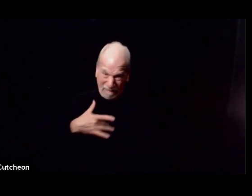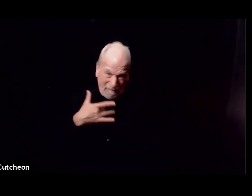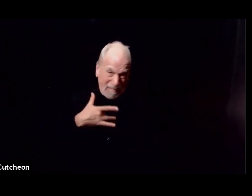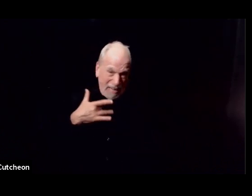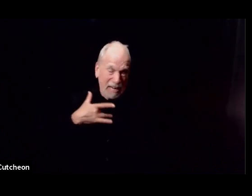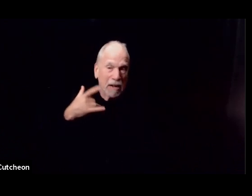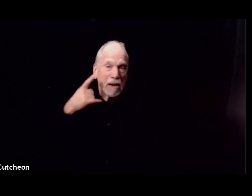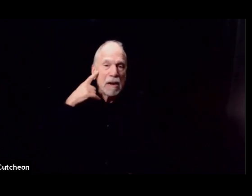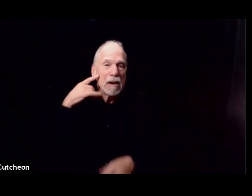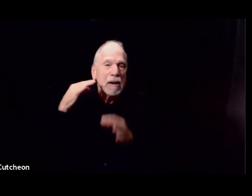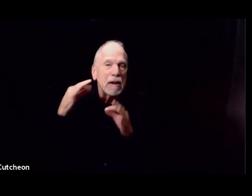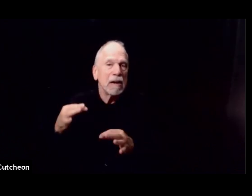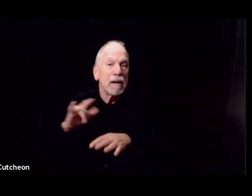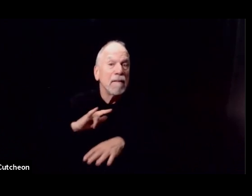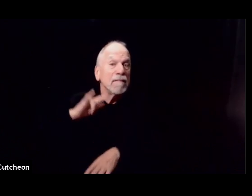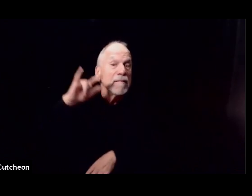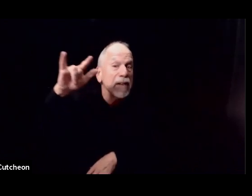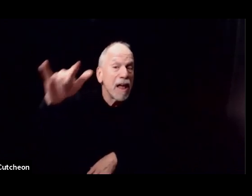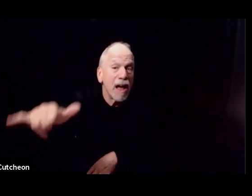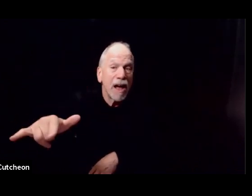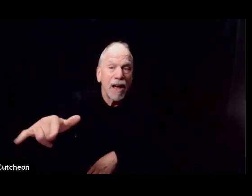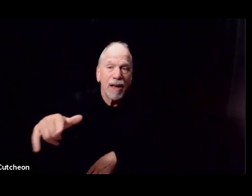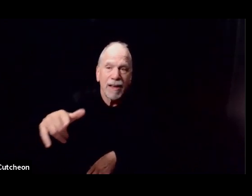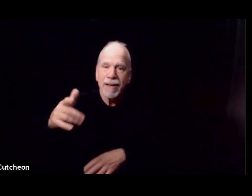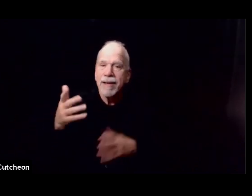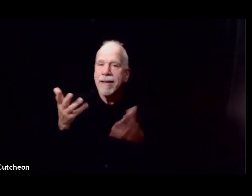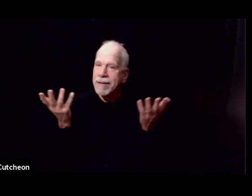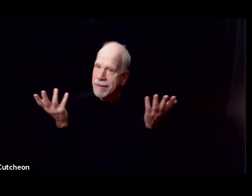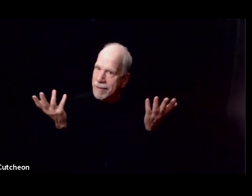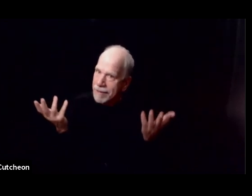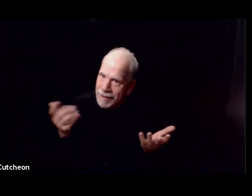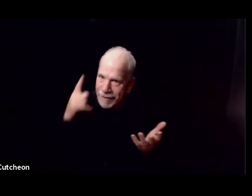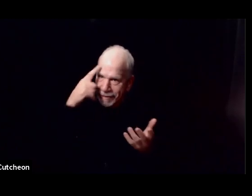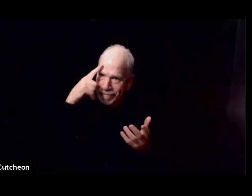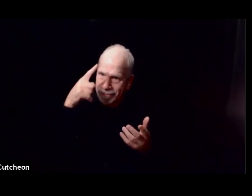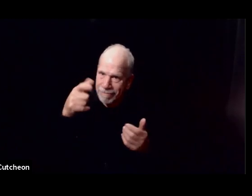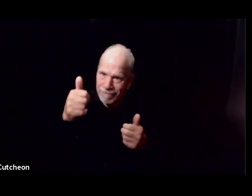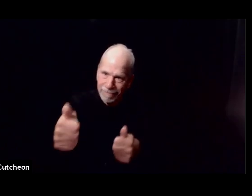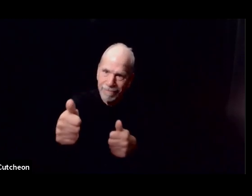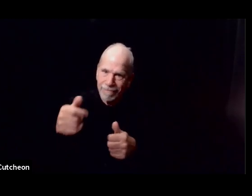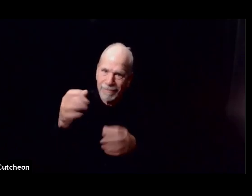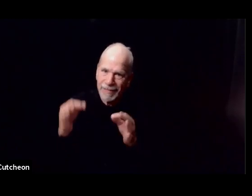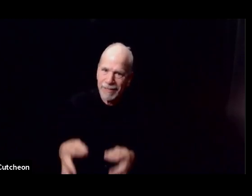own risk and their own risk tolerance as to when and whether they want